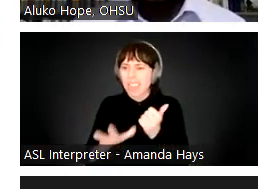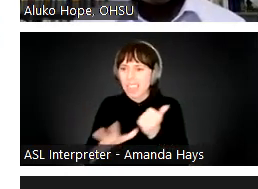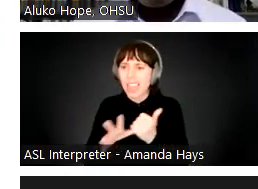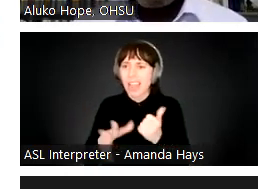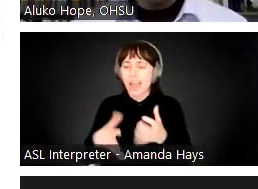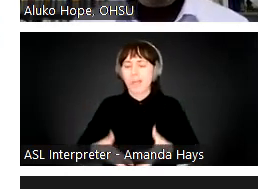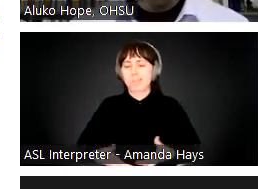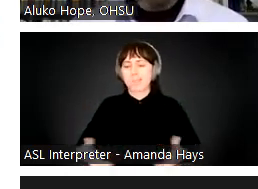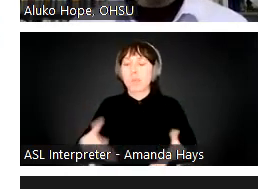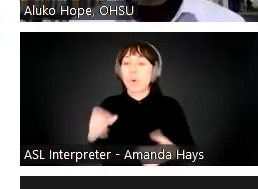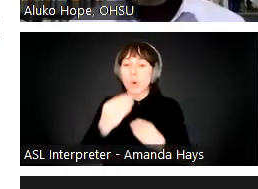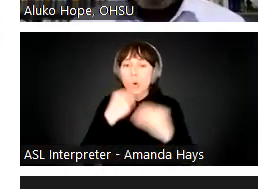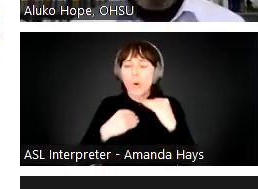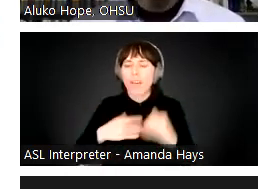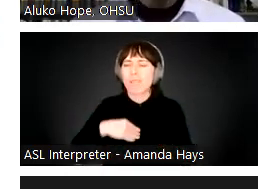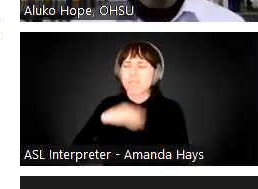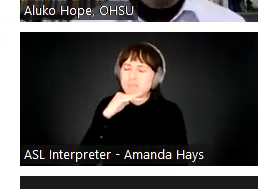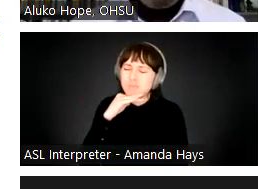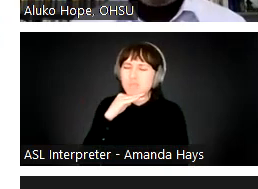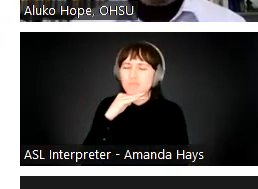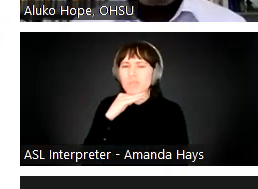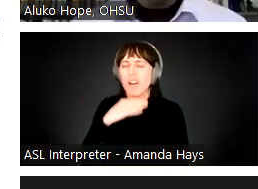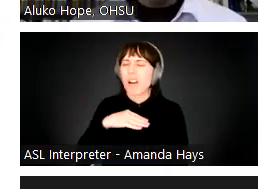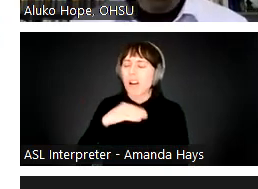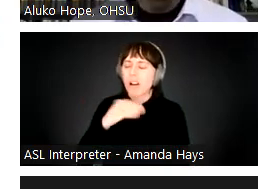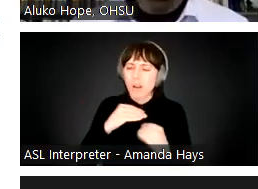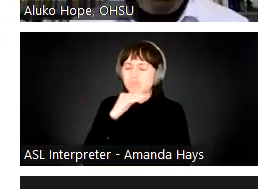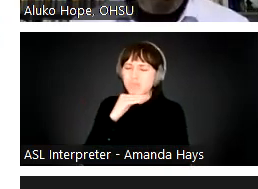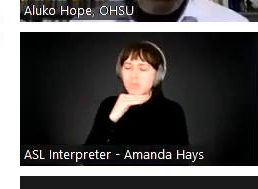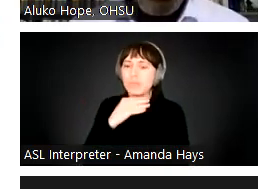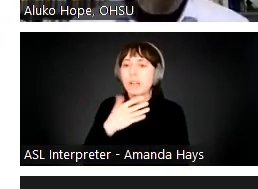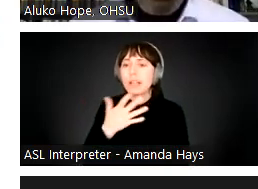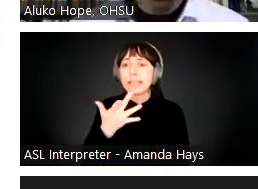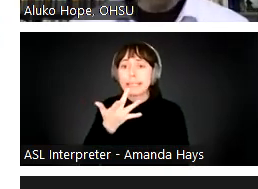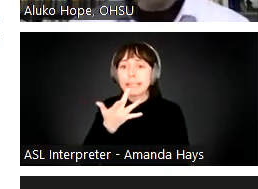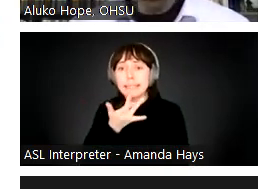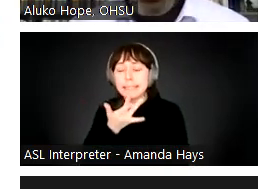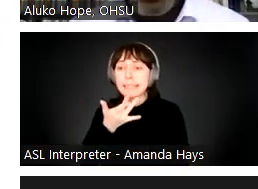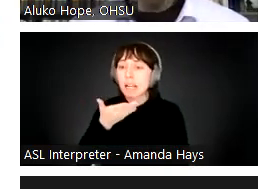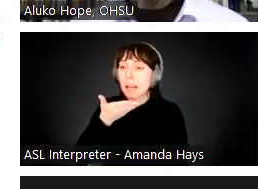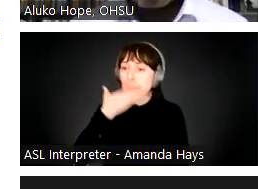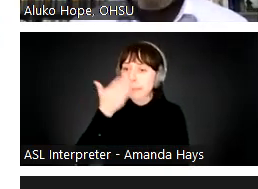filled very easily after eating. Changes in smell and taste can also